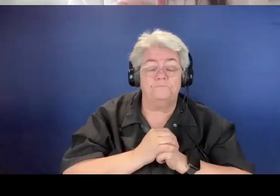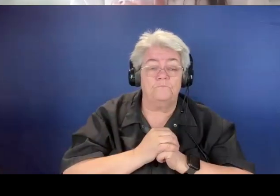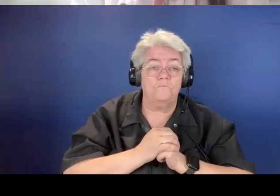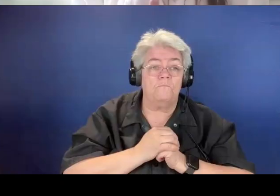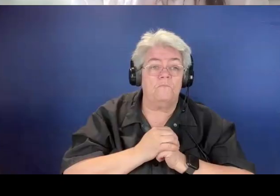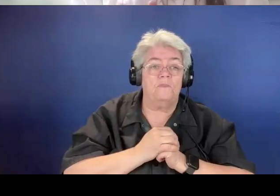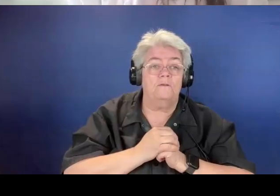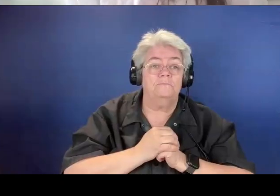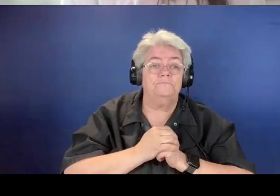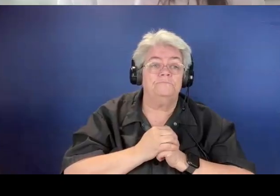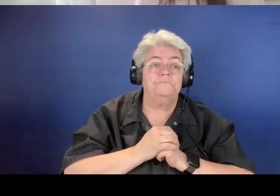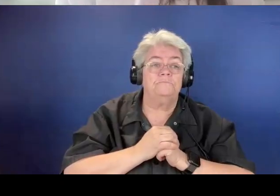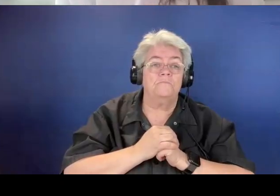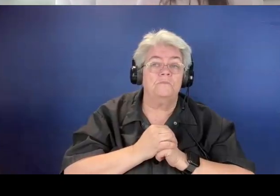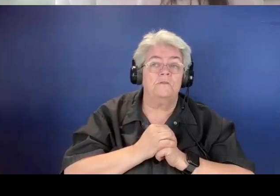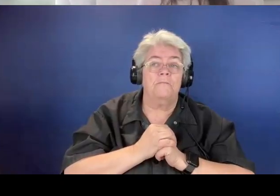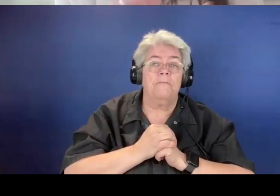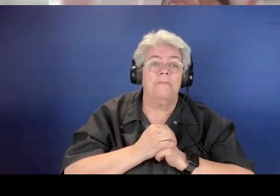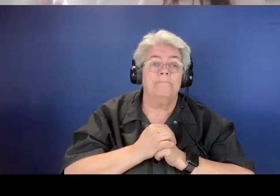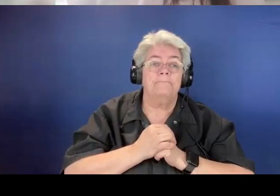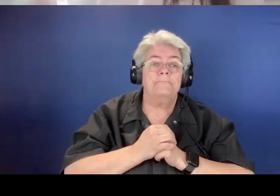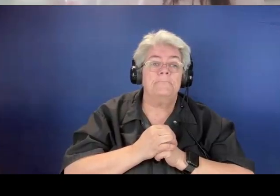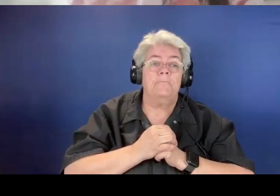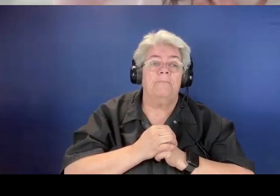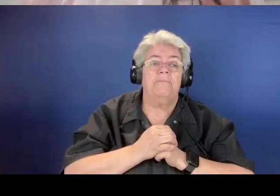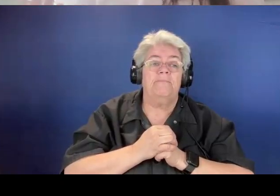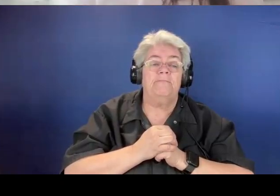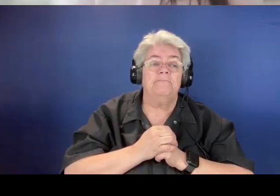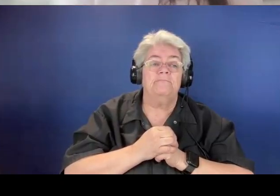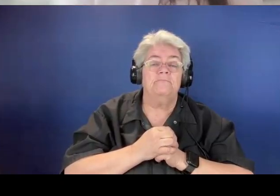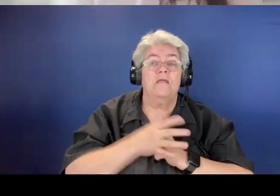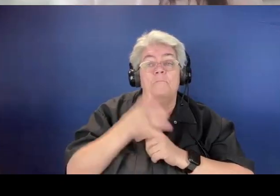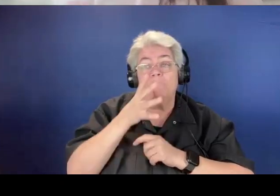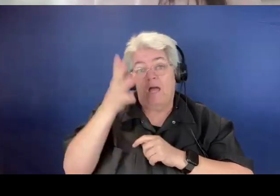Parents should use whatever strategy promotes high quality and high quantity